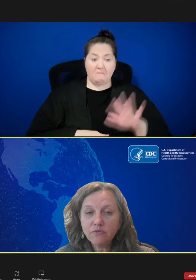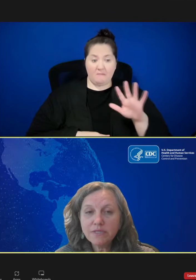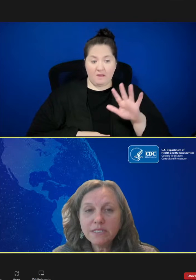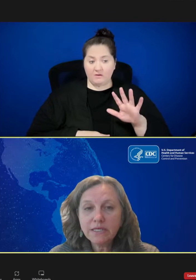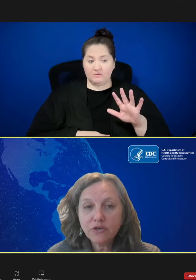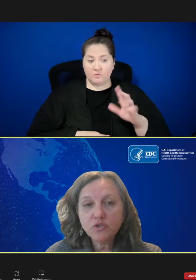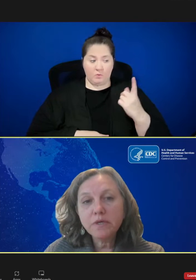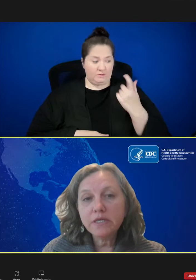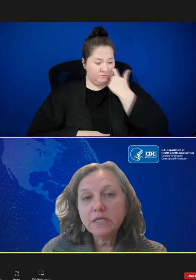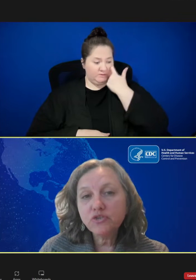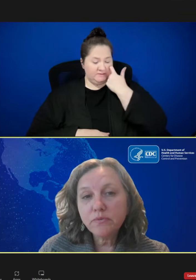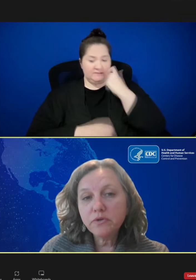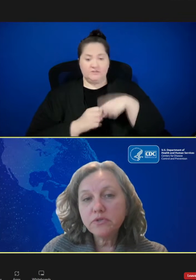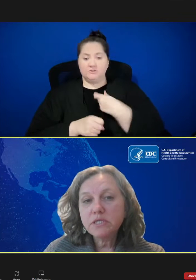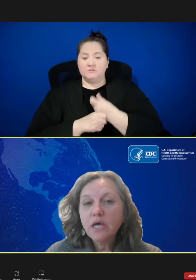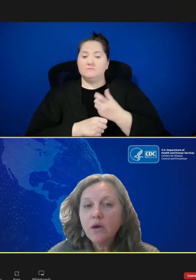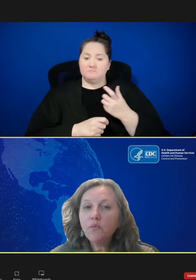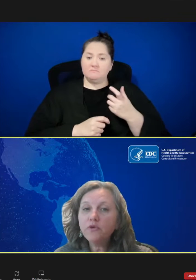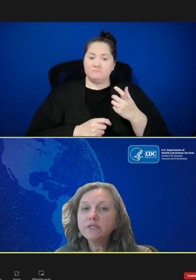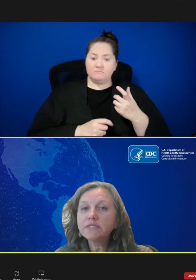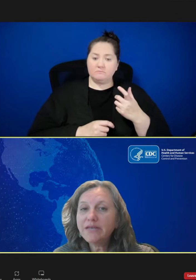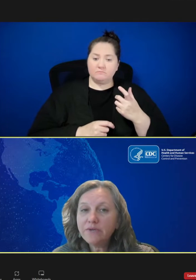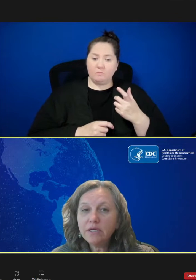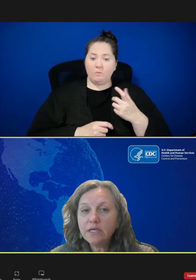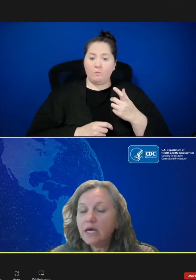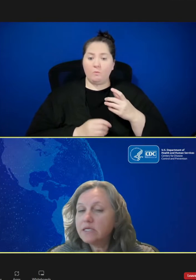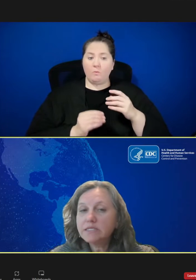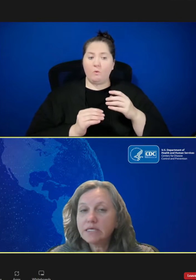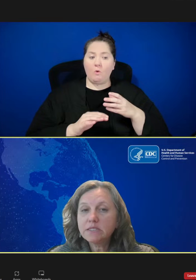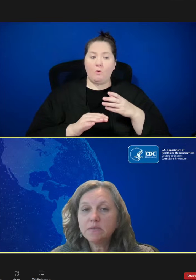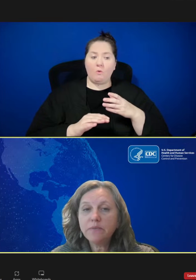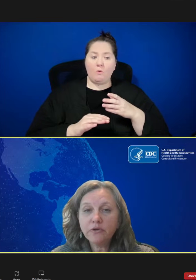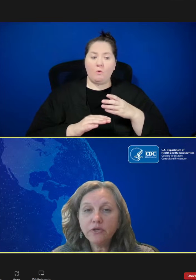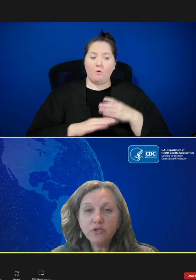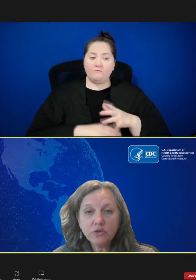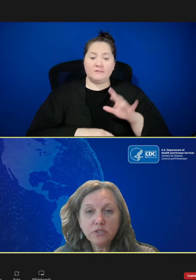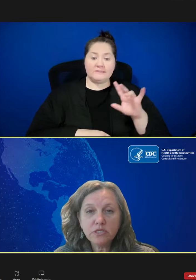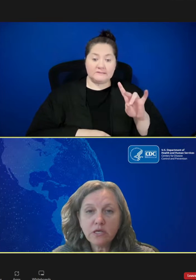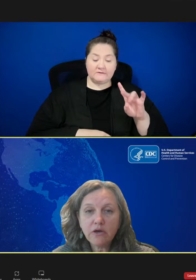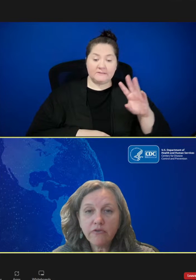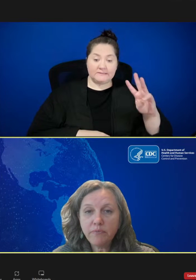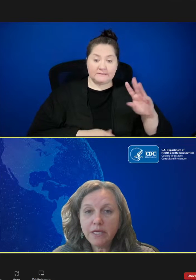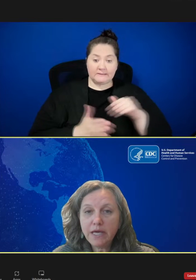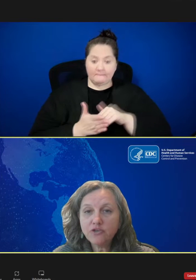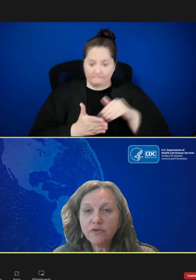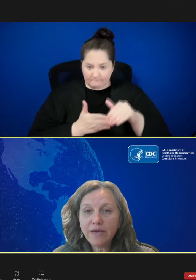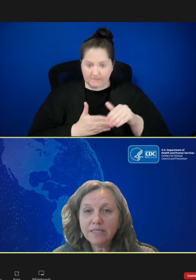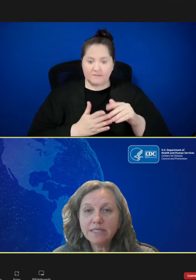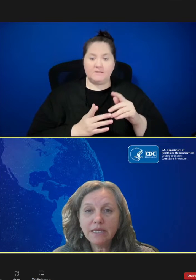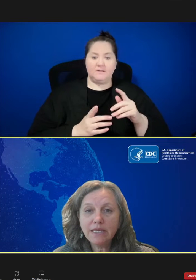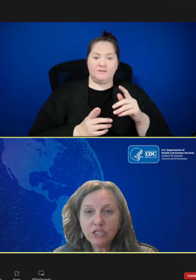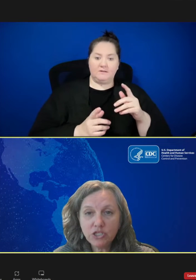recent years, but it distributes more than 76 million doses of pediatric vaccine each